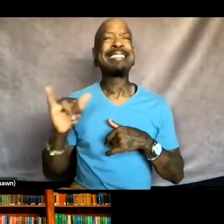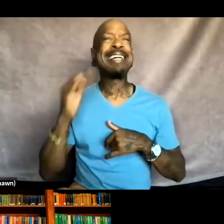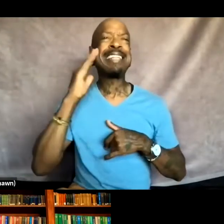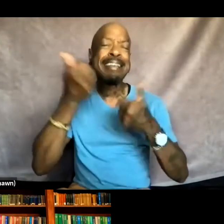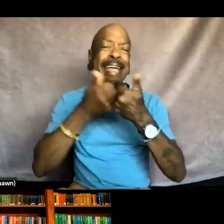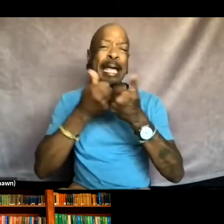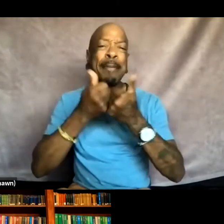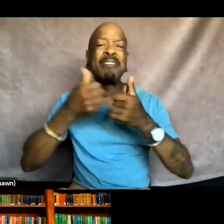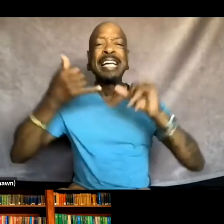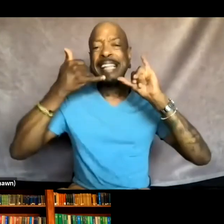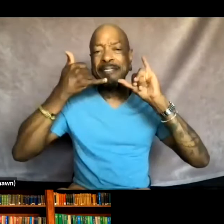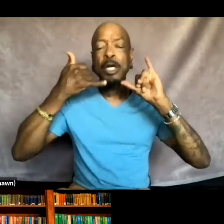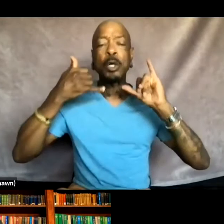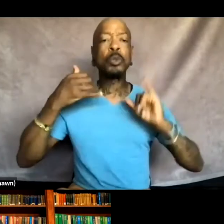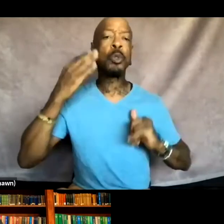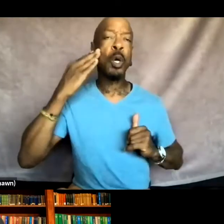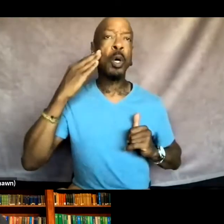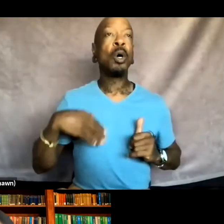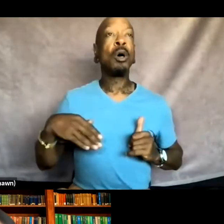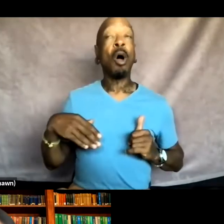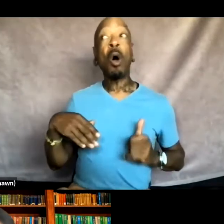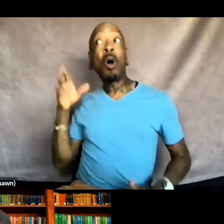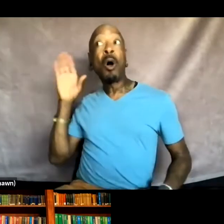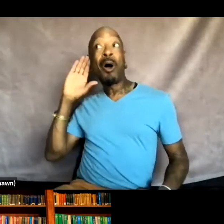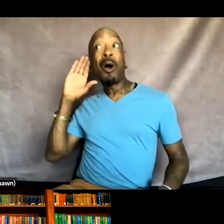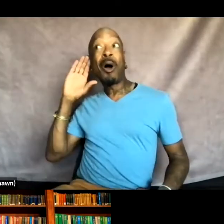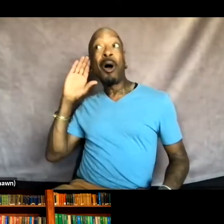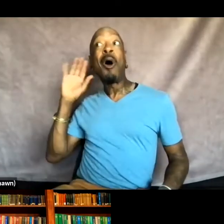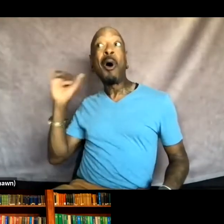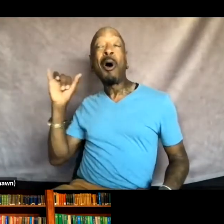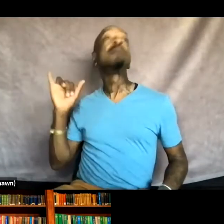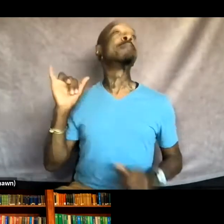Keah Brown: You know, someone who knows, someone in the story gets twisted because it's not